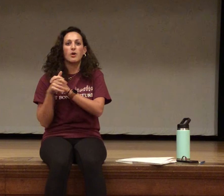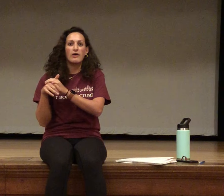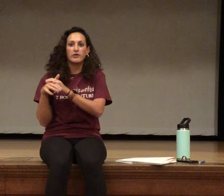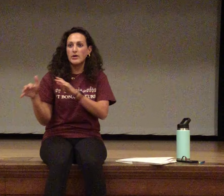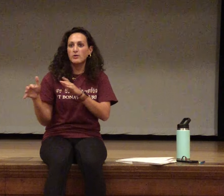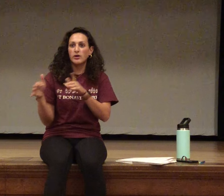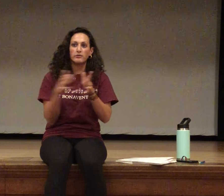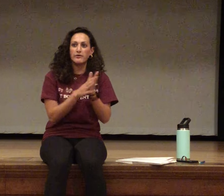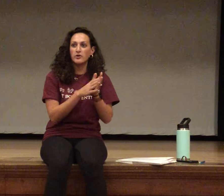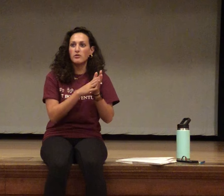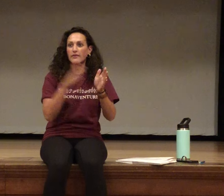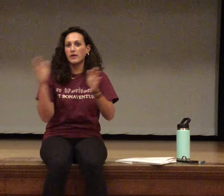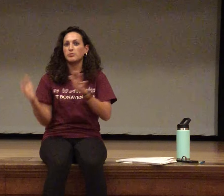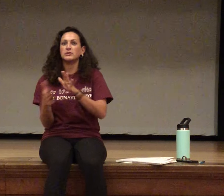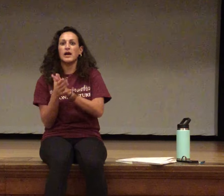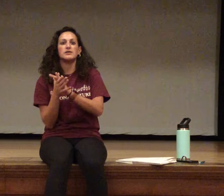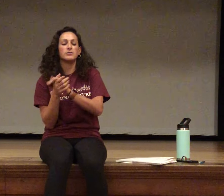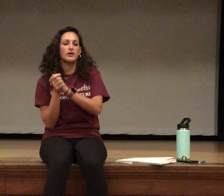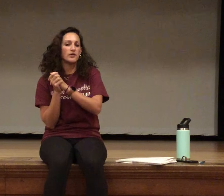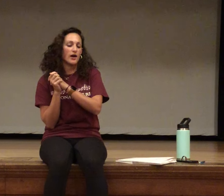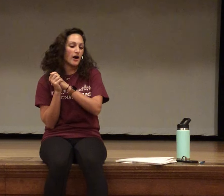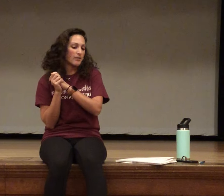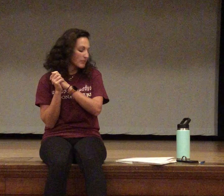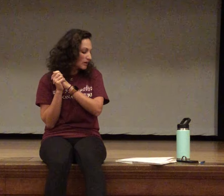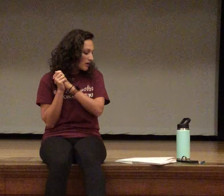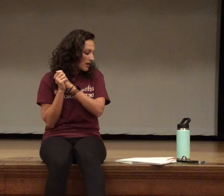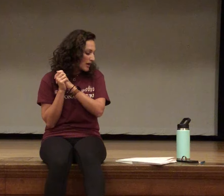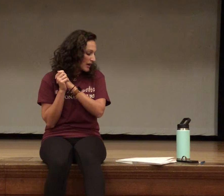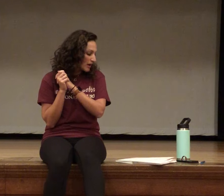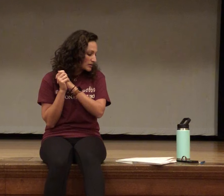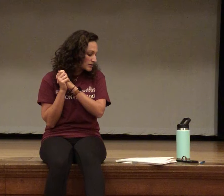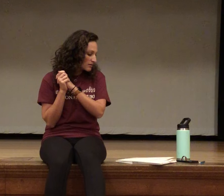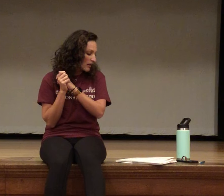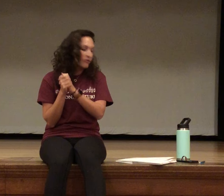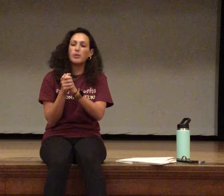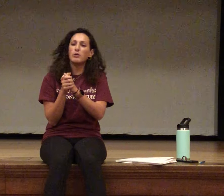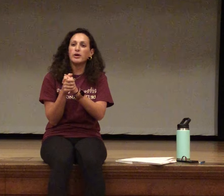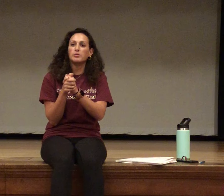um so every week we're going to review and then build on to it um and alphabet we're